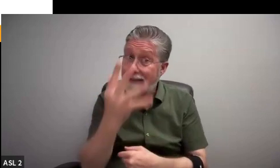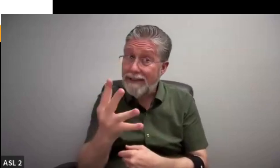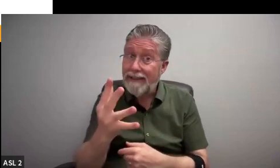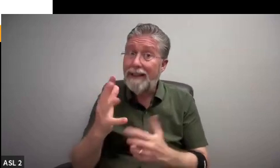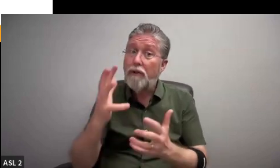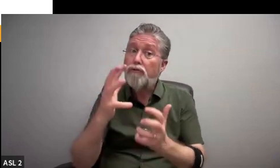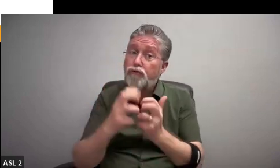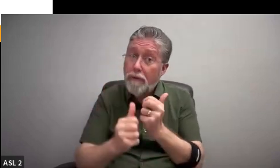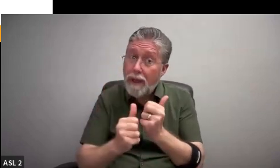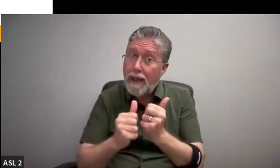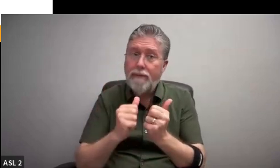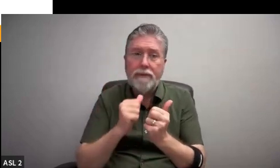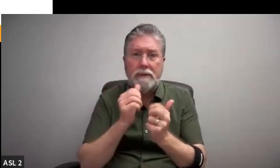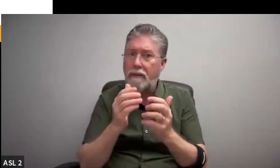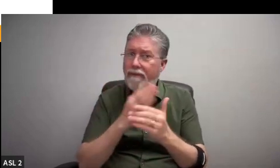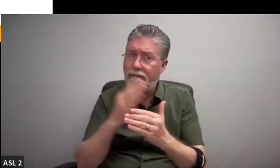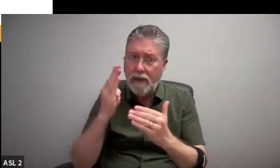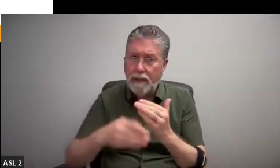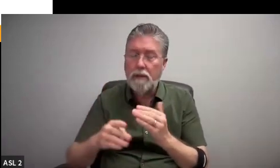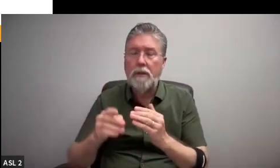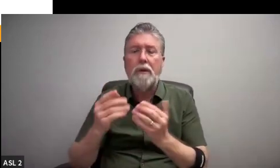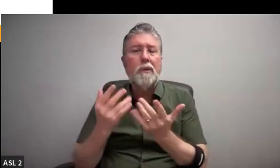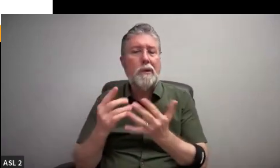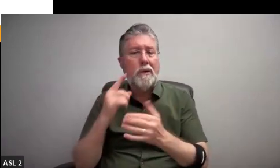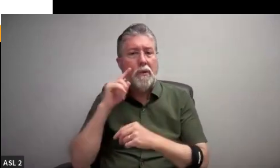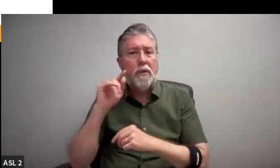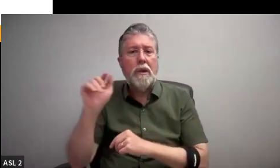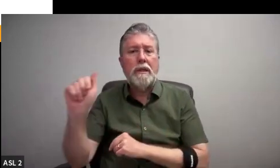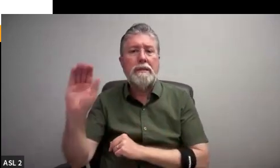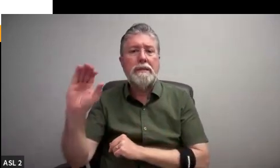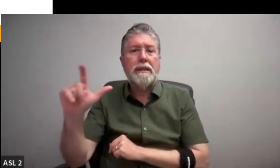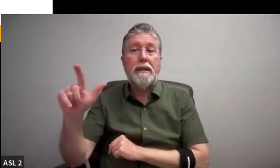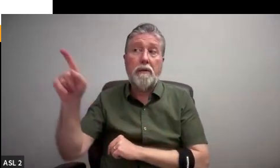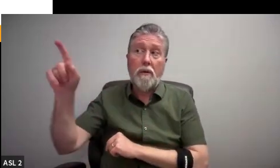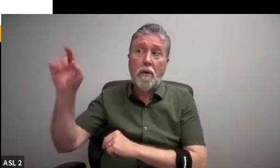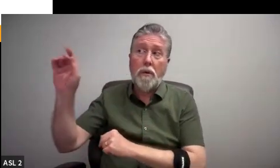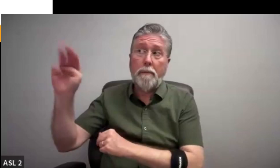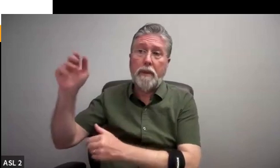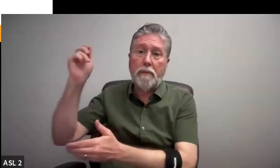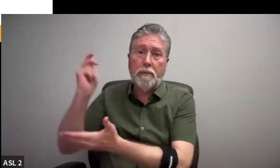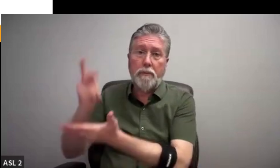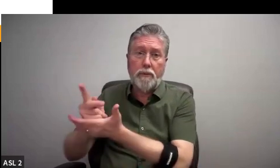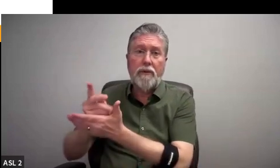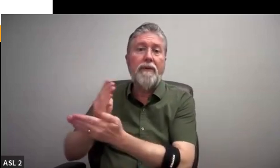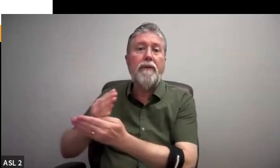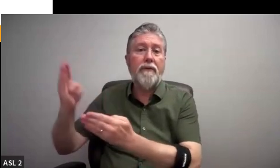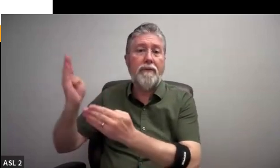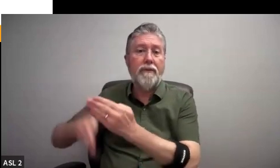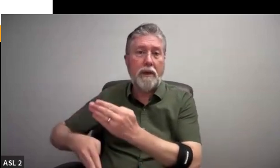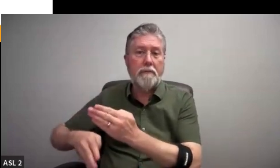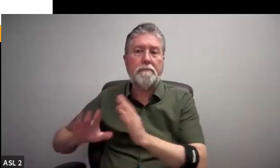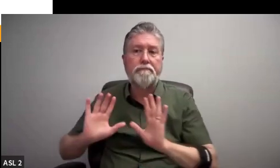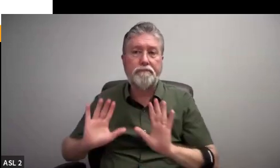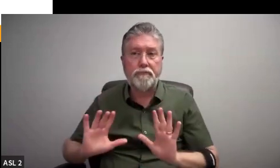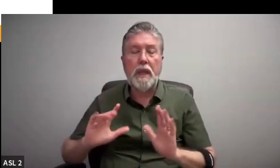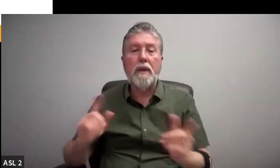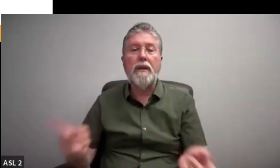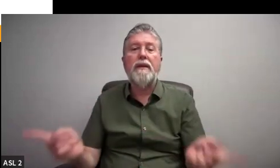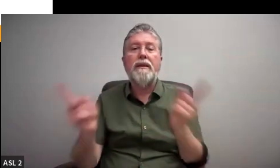until ACL receives final OMB approval. And now I'm happy to turn things over to Nicole for the